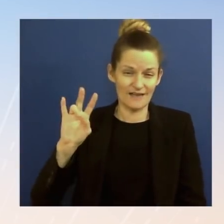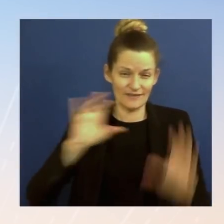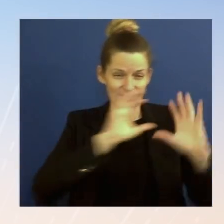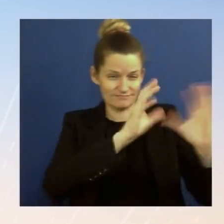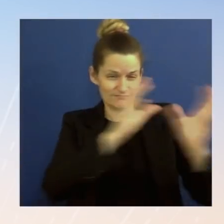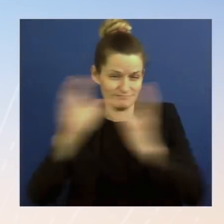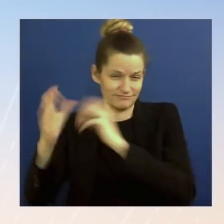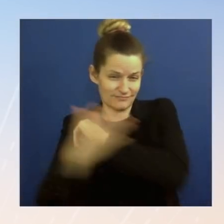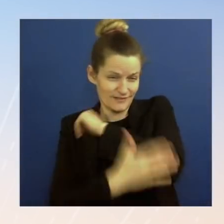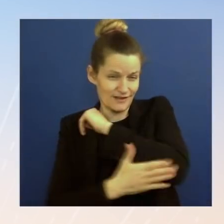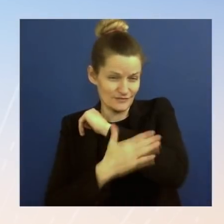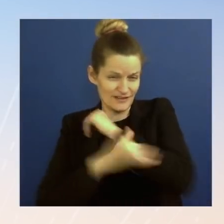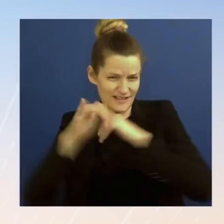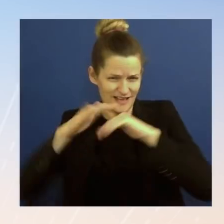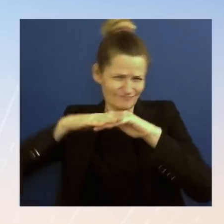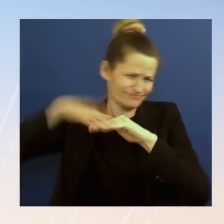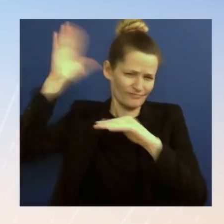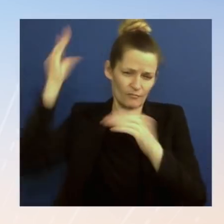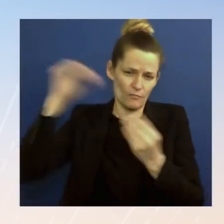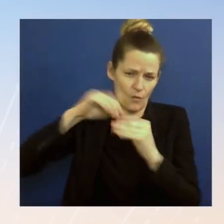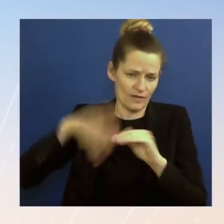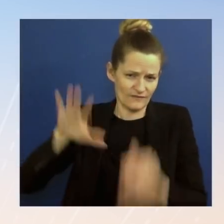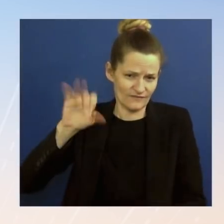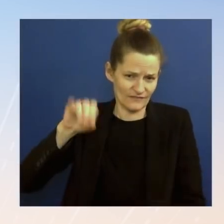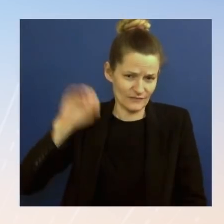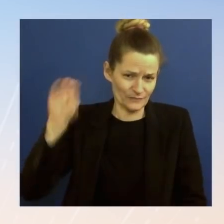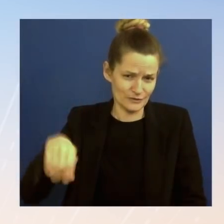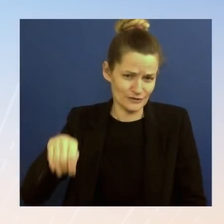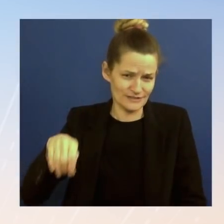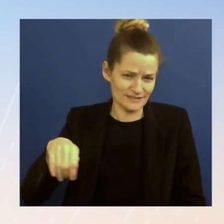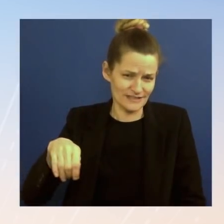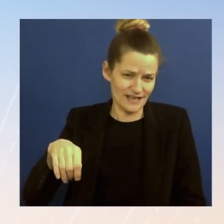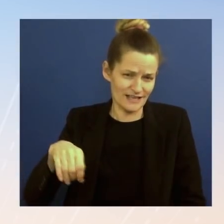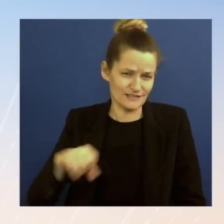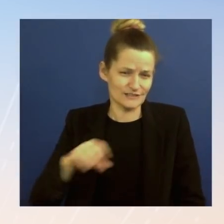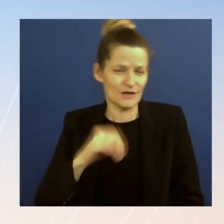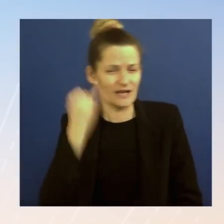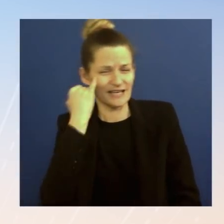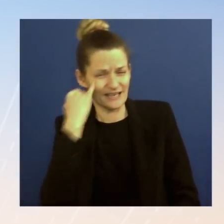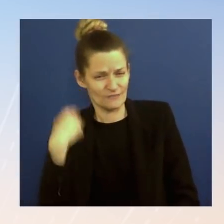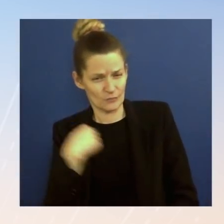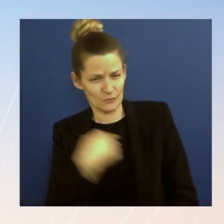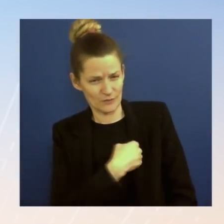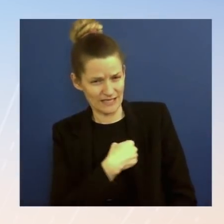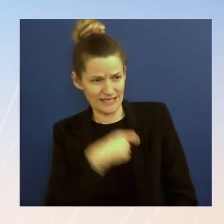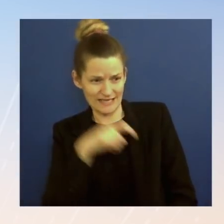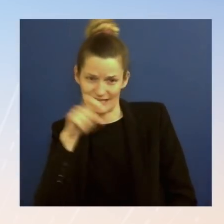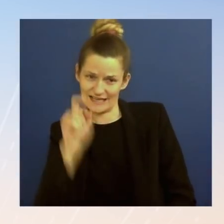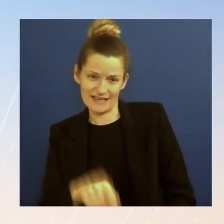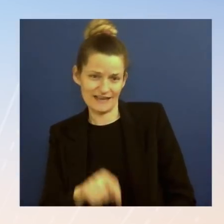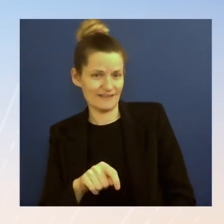with our European partners should we need to use them. But, again, we are -- don't have anything to update you on in terms of an assessment.